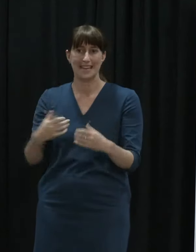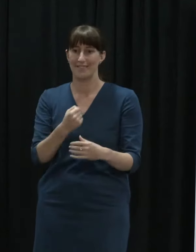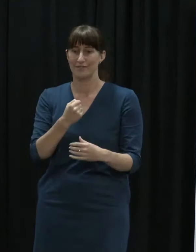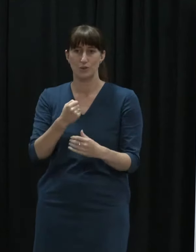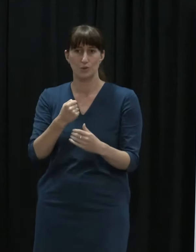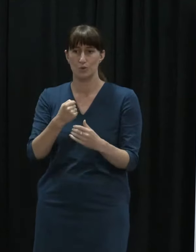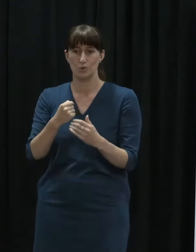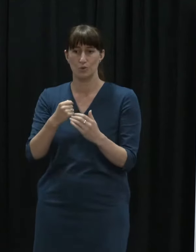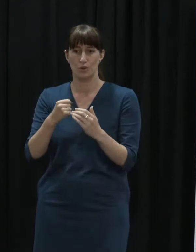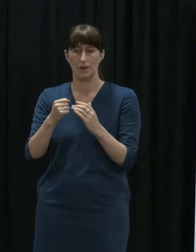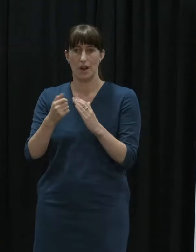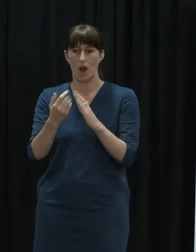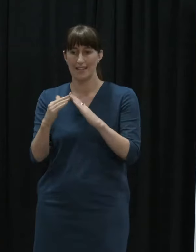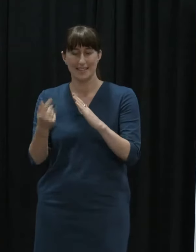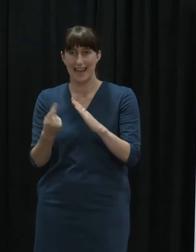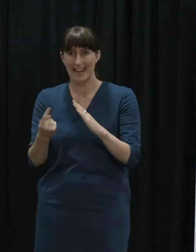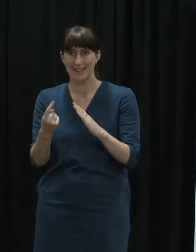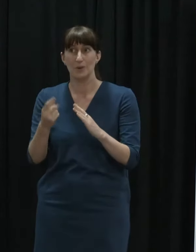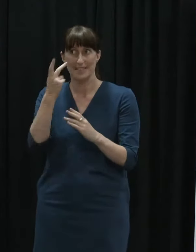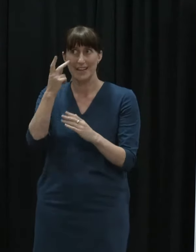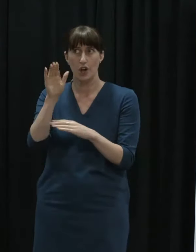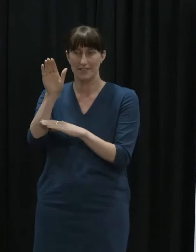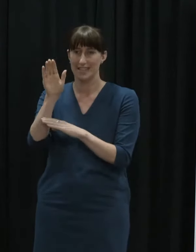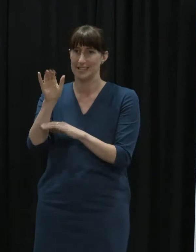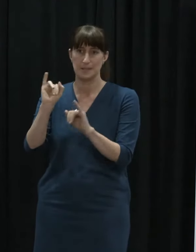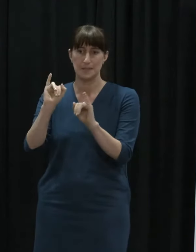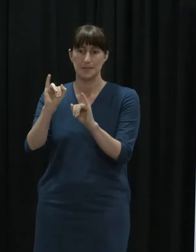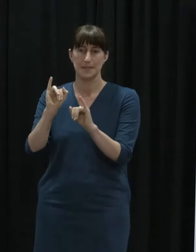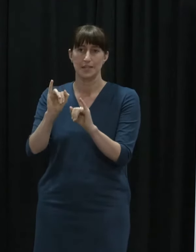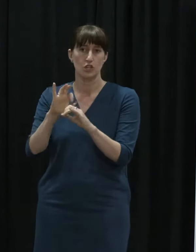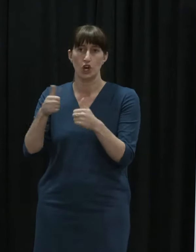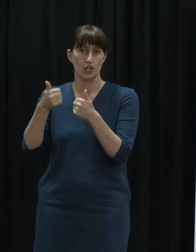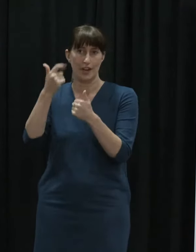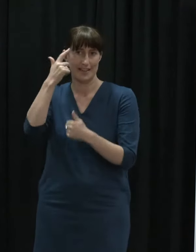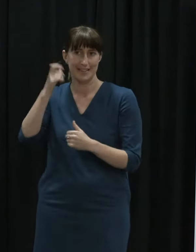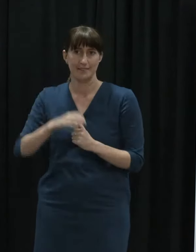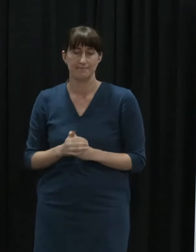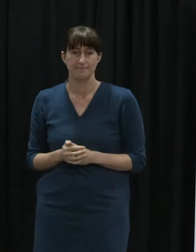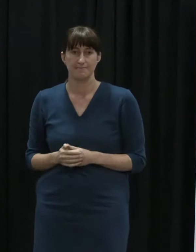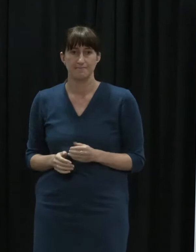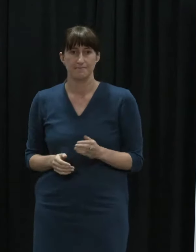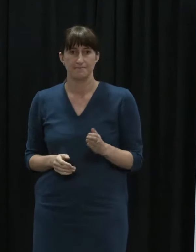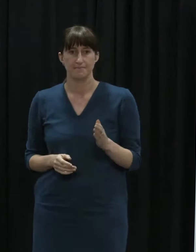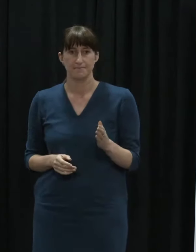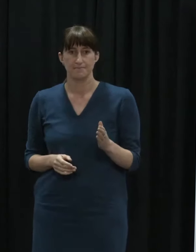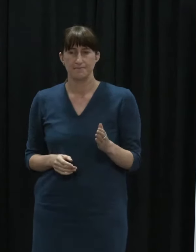yo-yo because you have seen countries